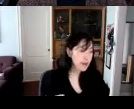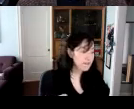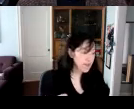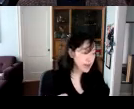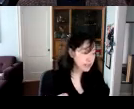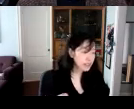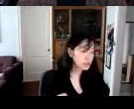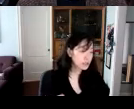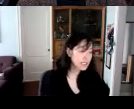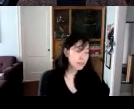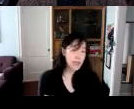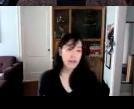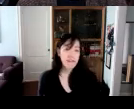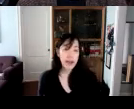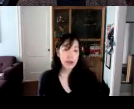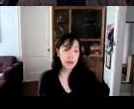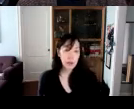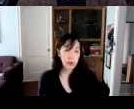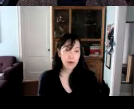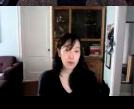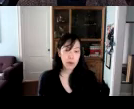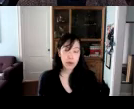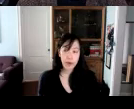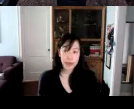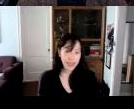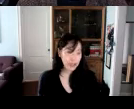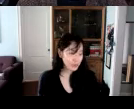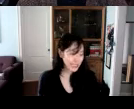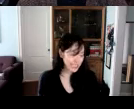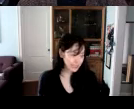And finally you will submit a final report for the grant that you received.